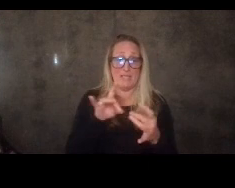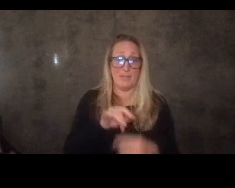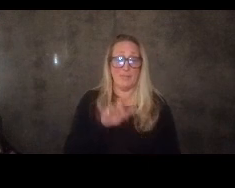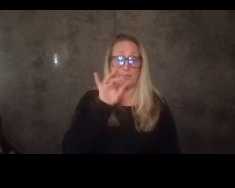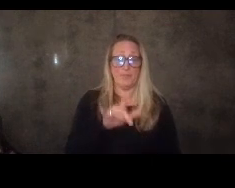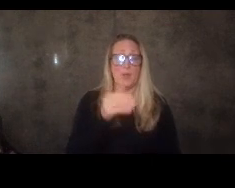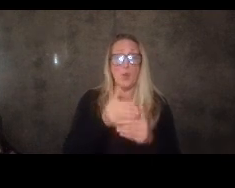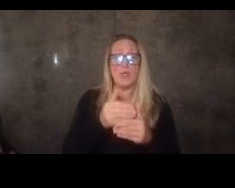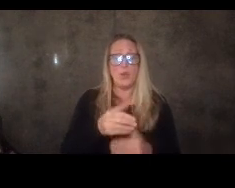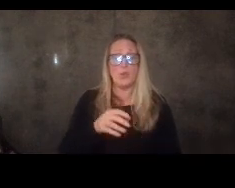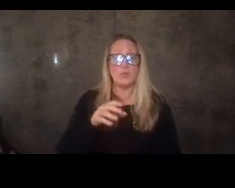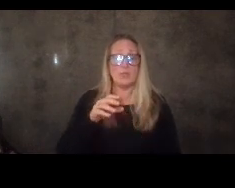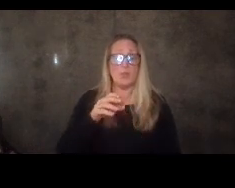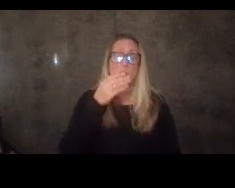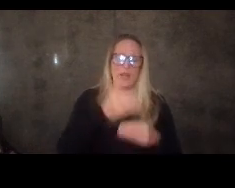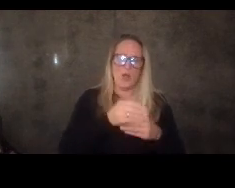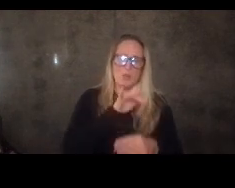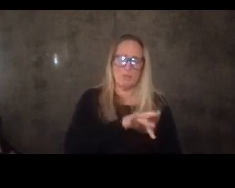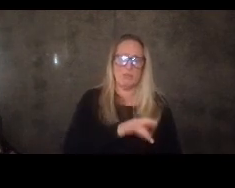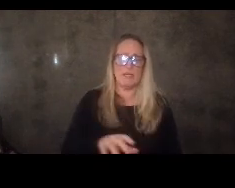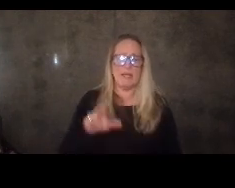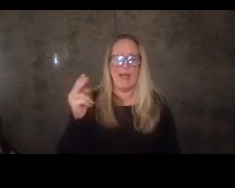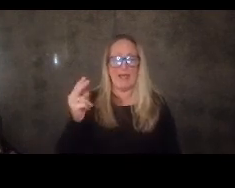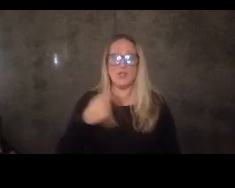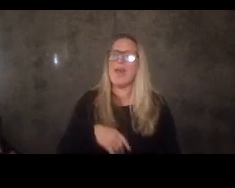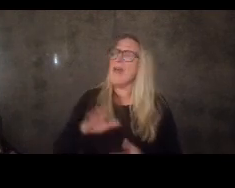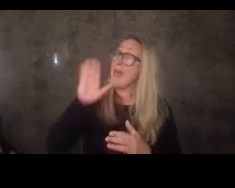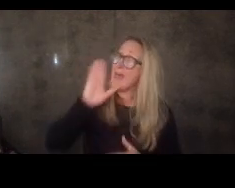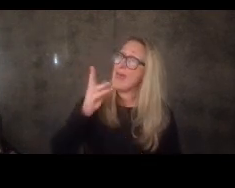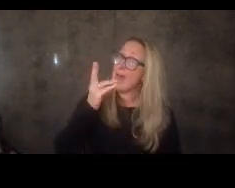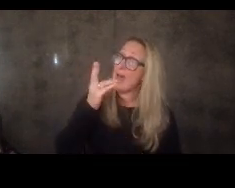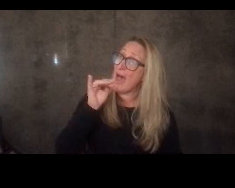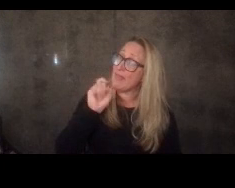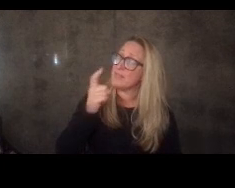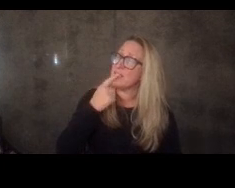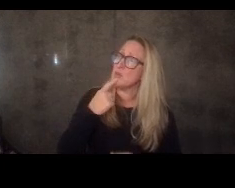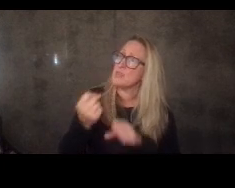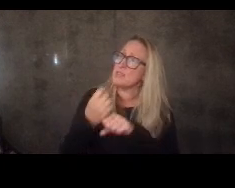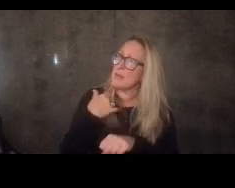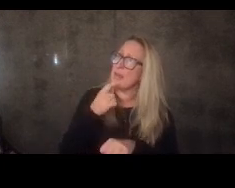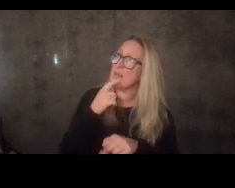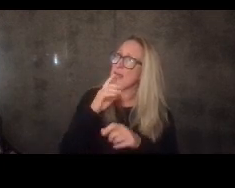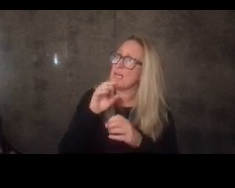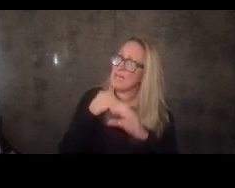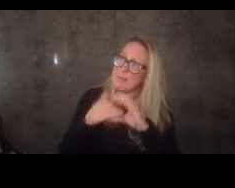Windows Key H. Hey Alex, can you send me an email with the documents we were working on? Because I don't know where they are now.